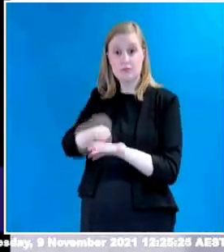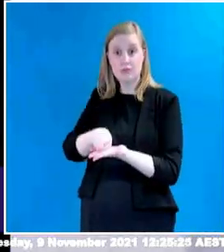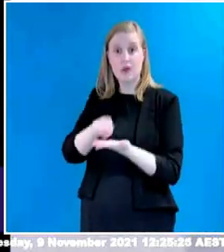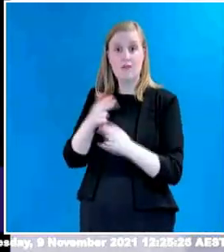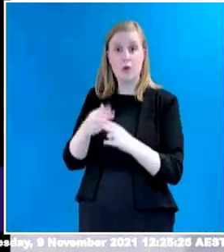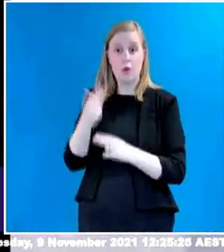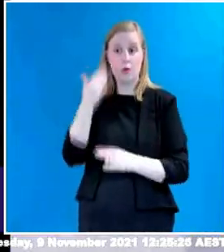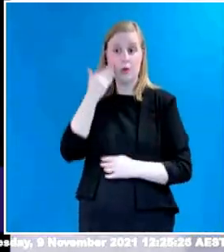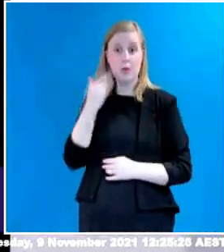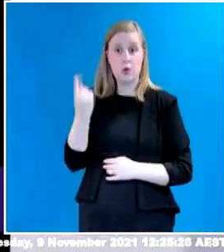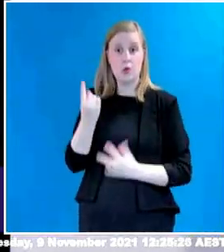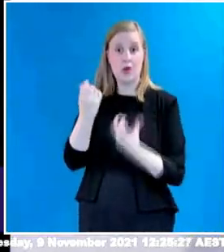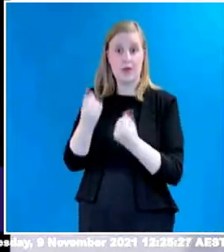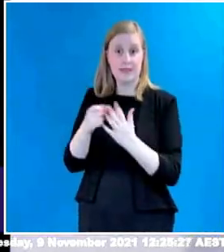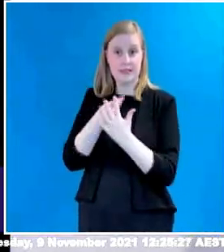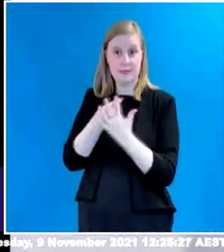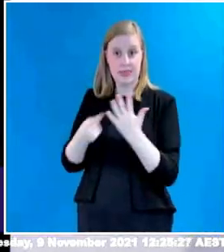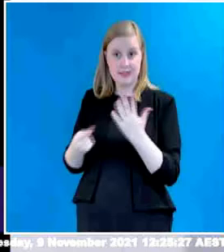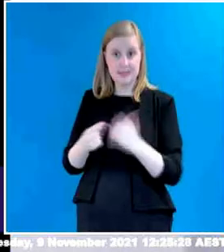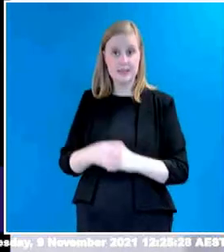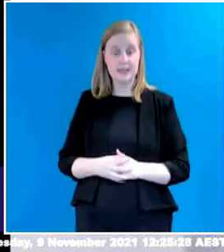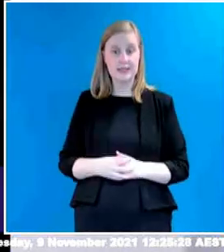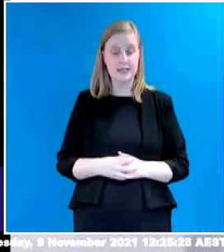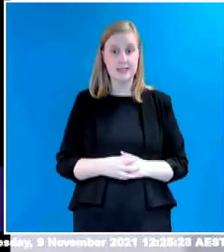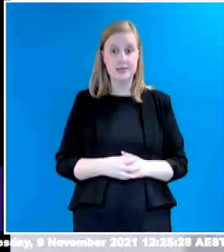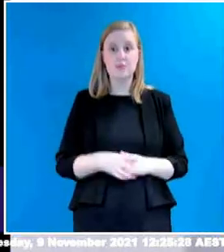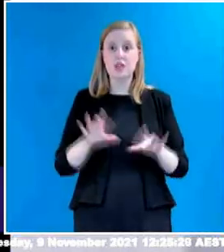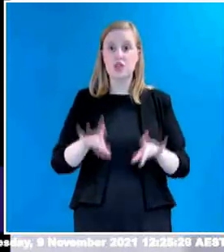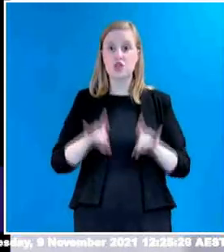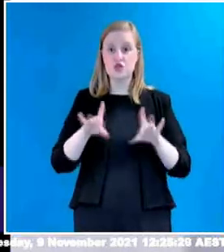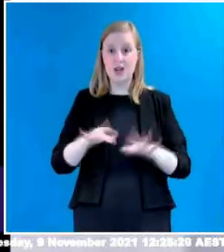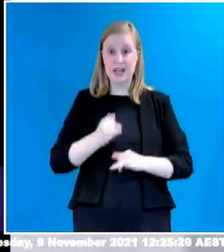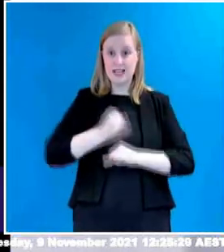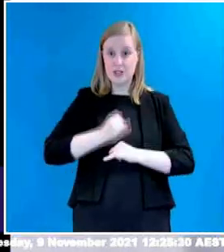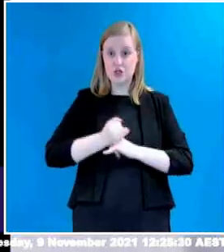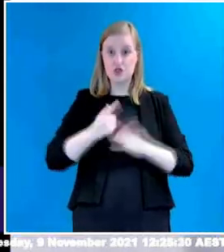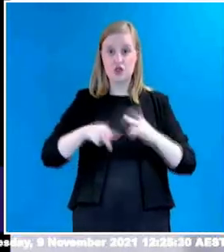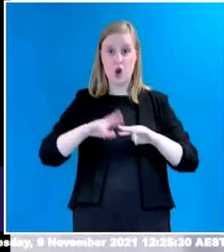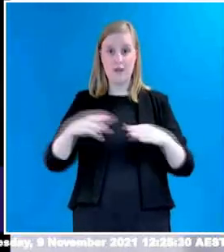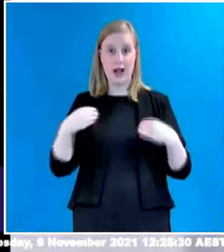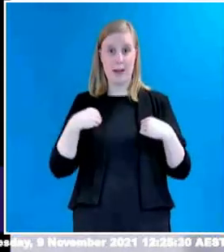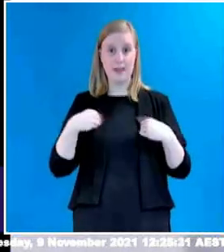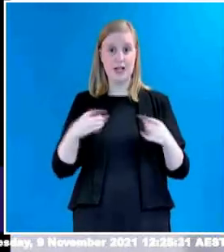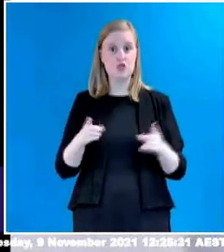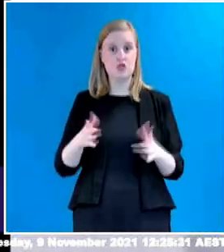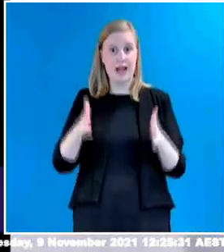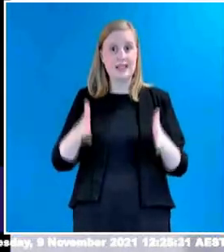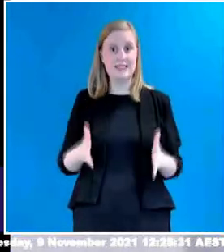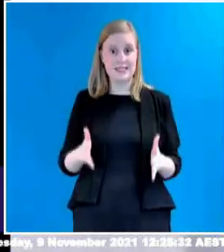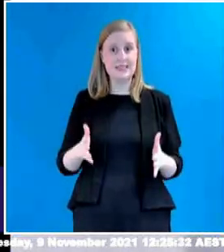The Australian Institute of Company Directors also had a program at